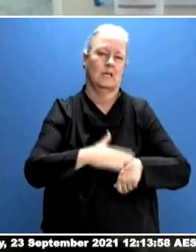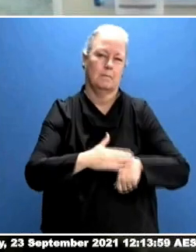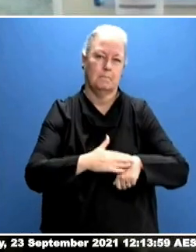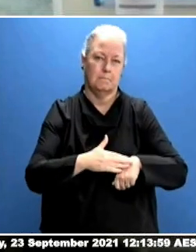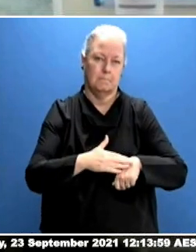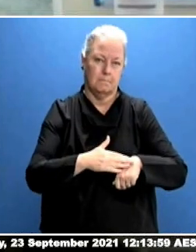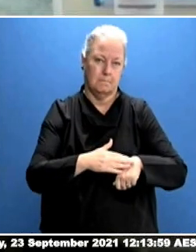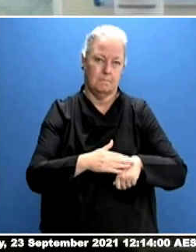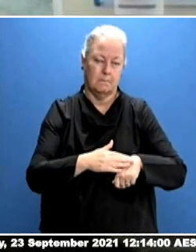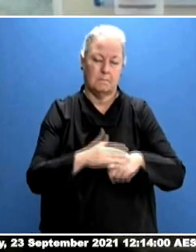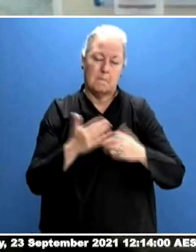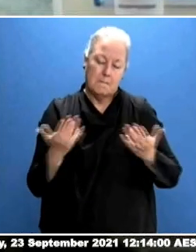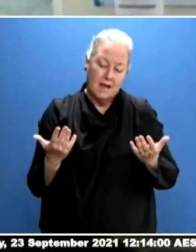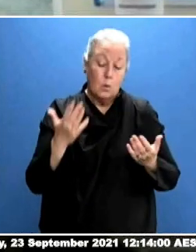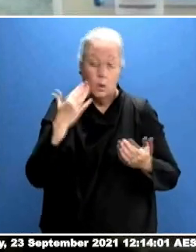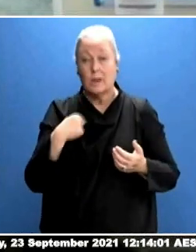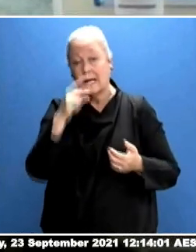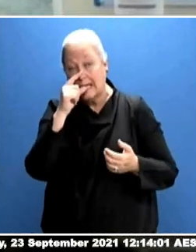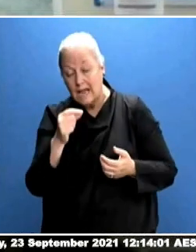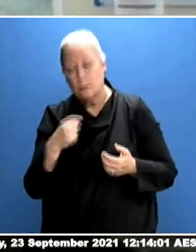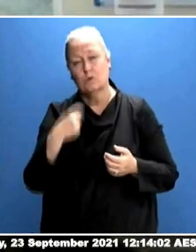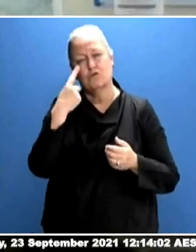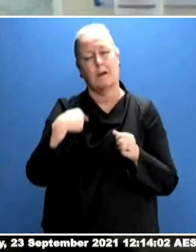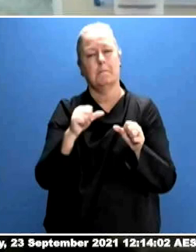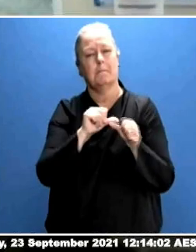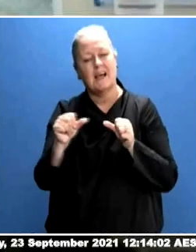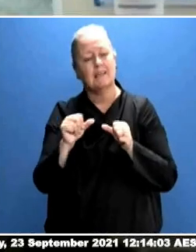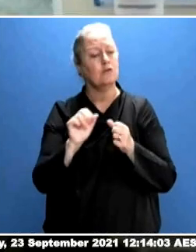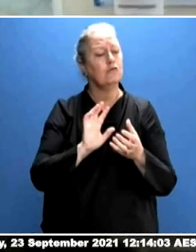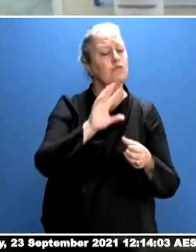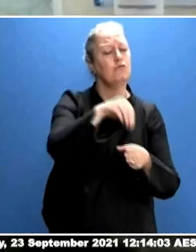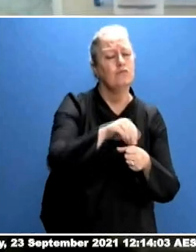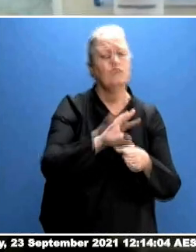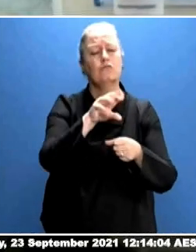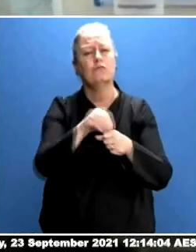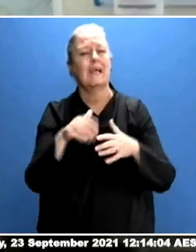we certainly try and be involved, but yes, it is a matter of ---